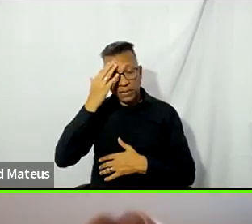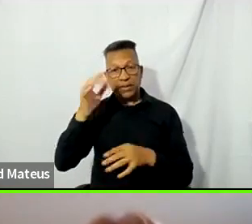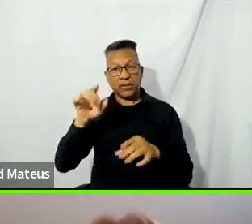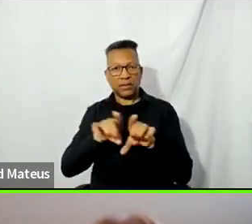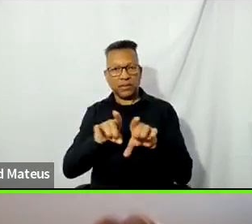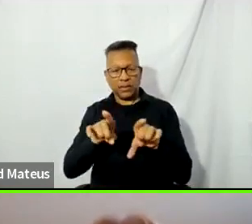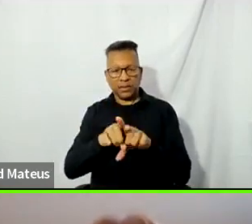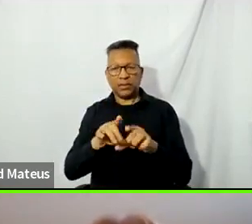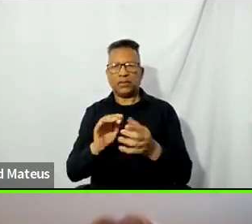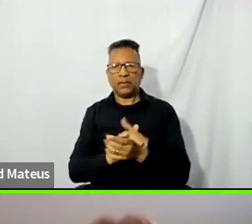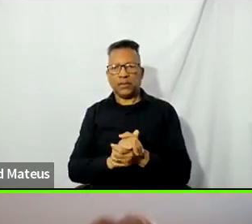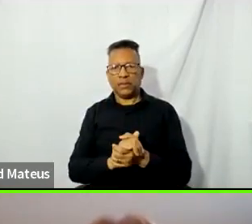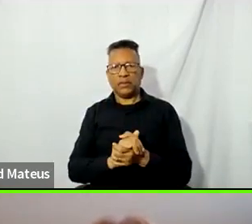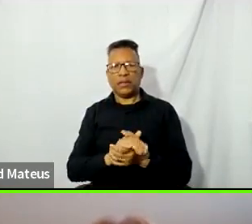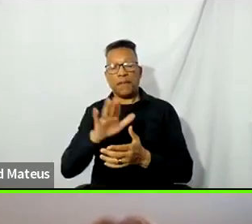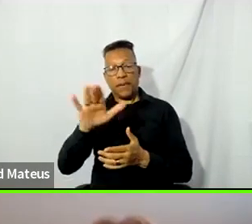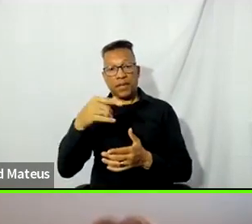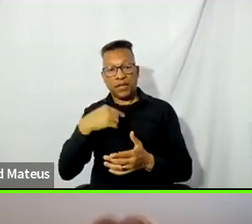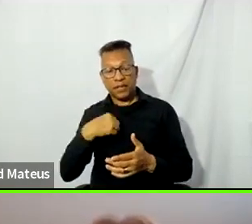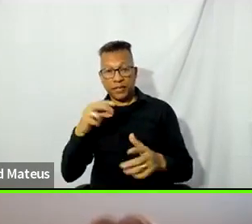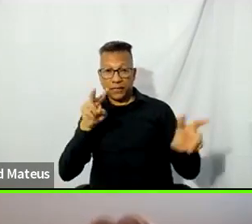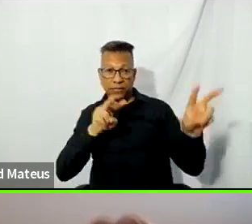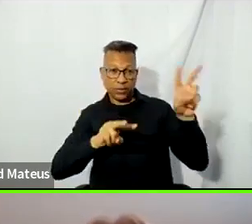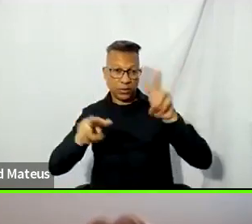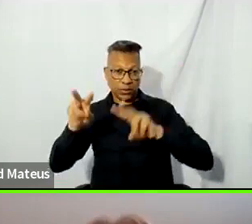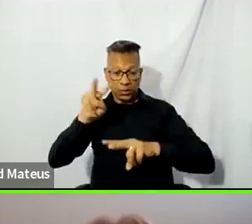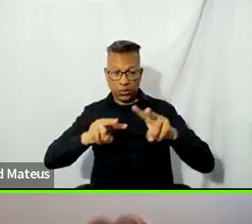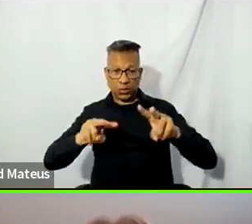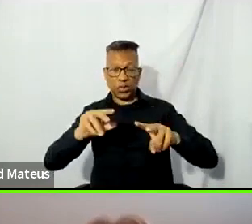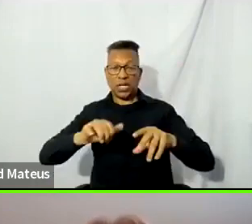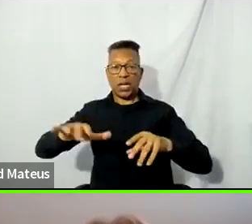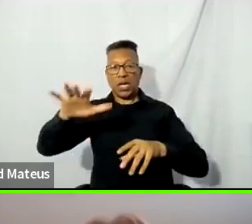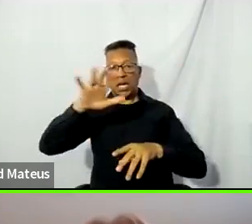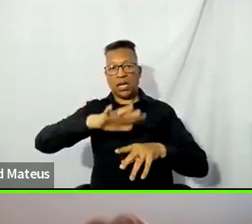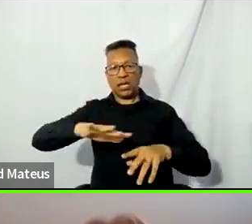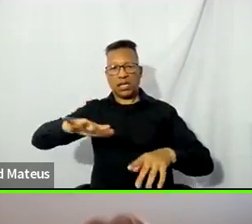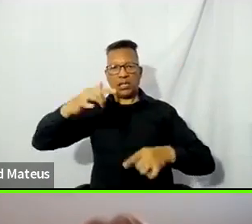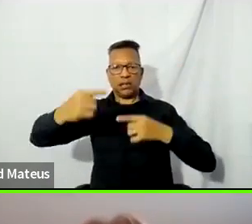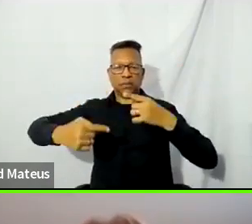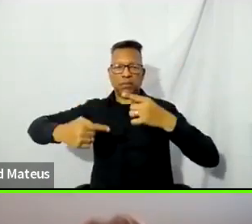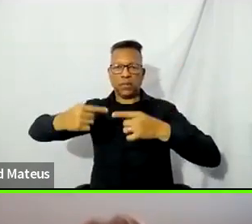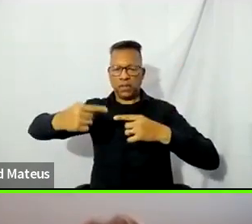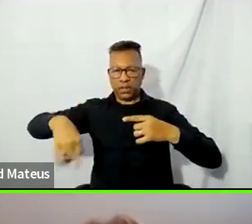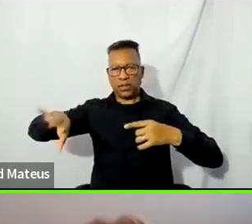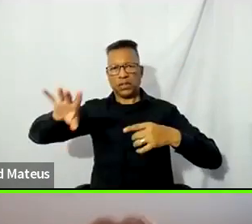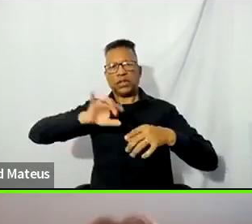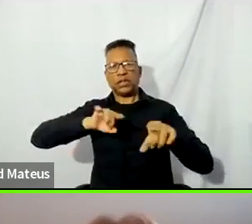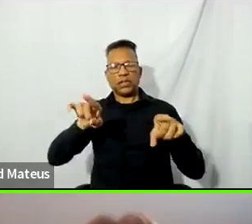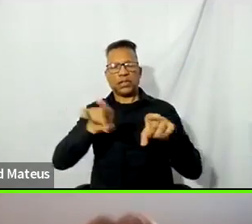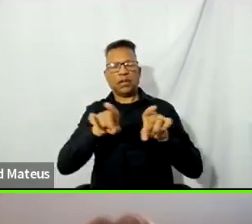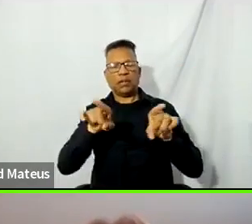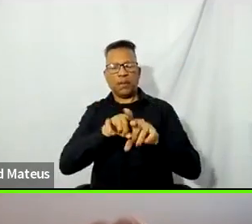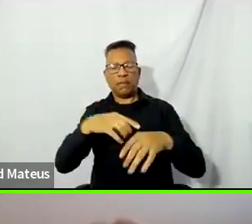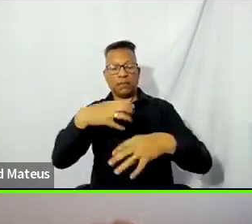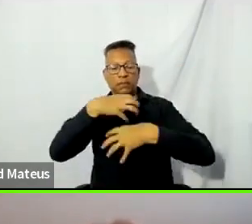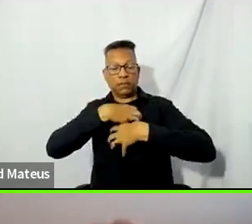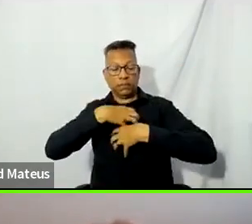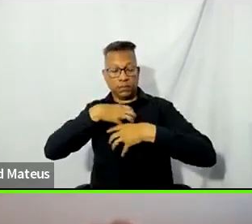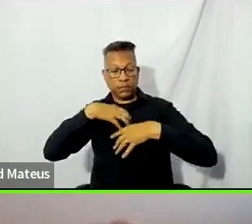that you're looking that you're looking at this in in the political l field as well field as well in in the in the field of general political social behavior.